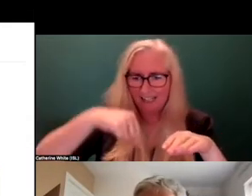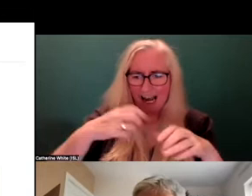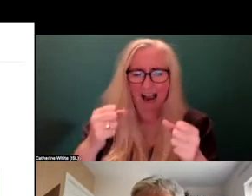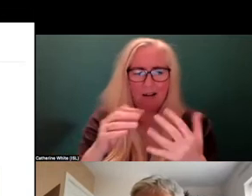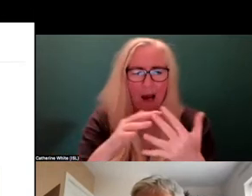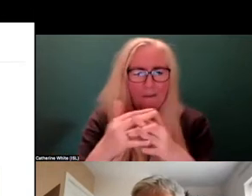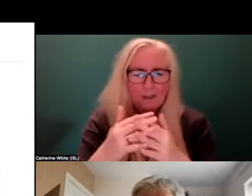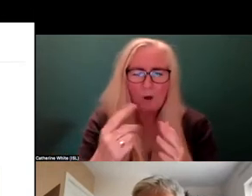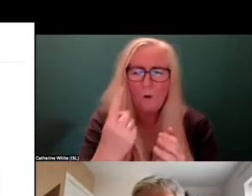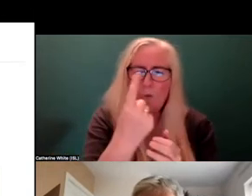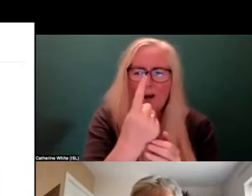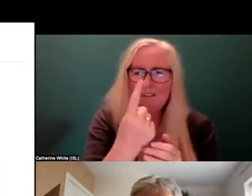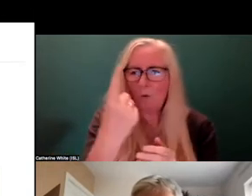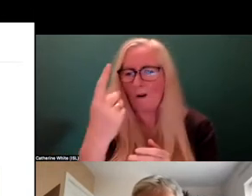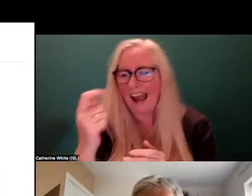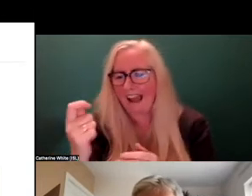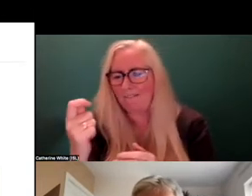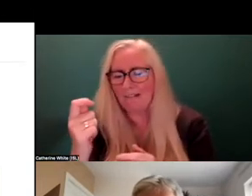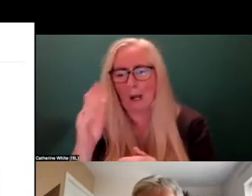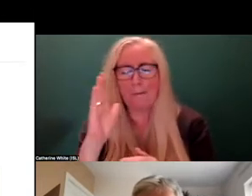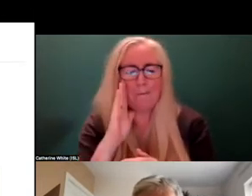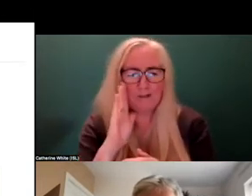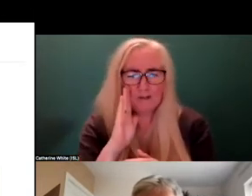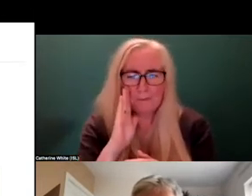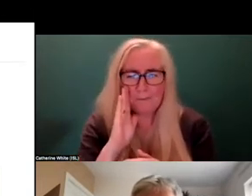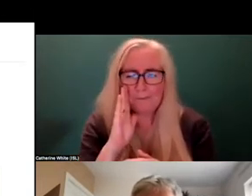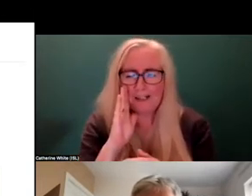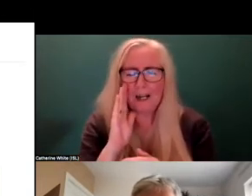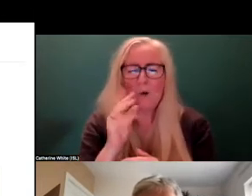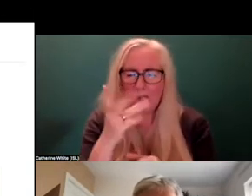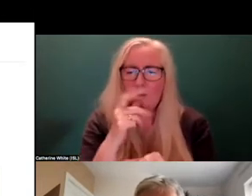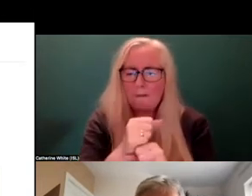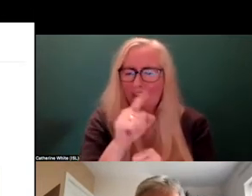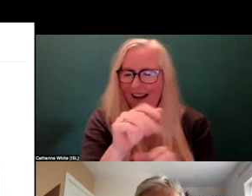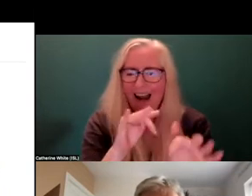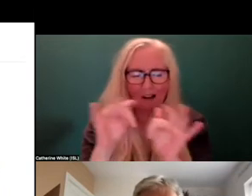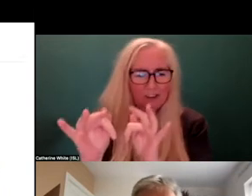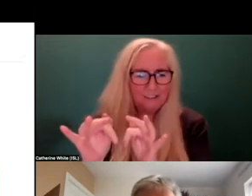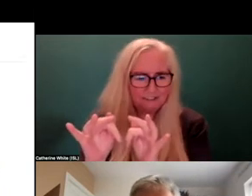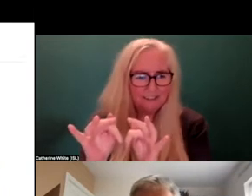There is a mixture of one and one and a half bed units. And we'll come back to that a little bit later.